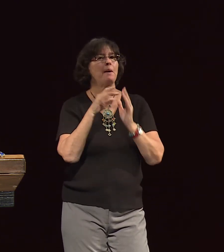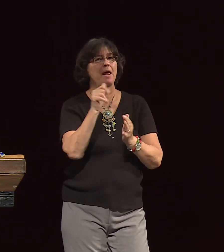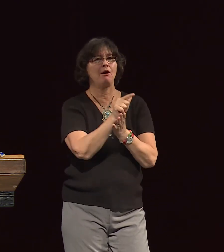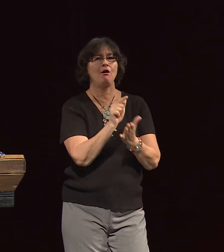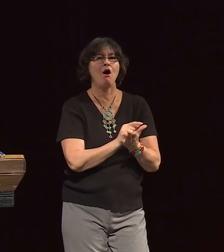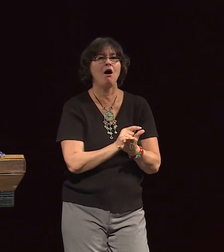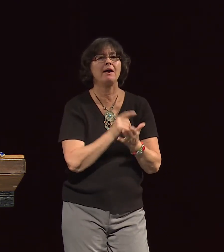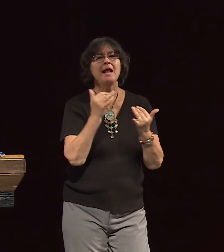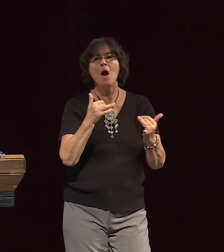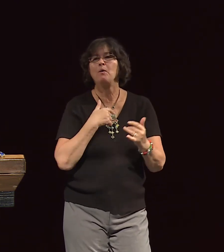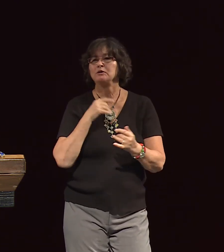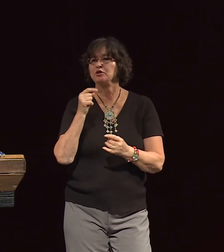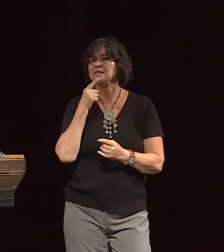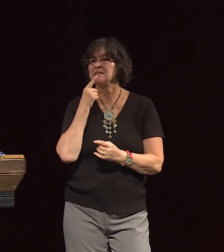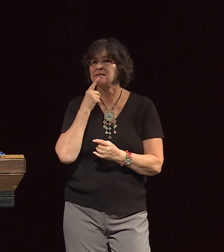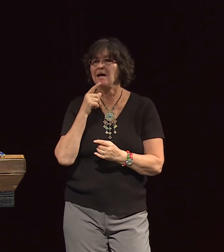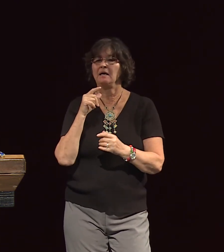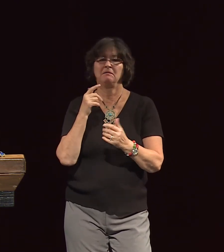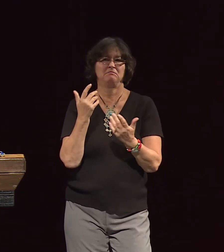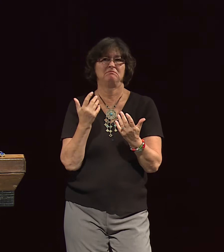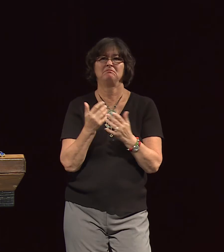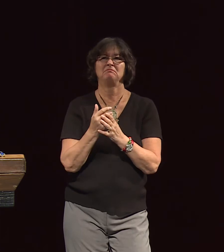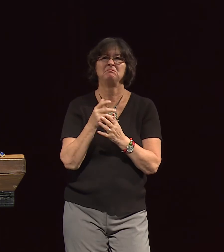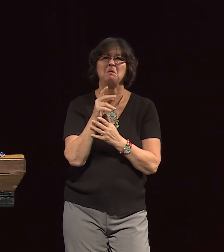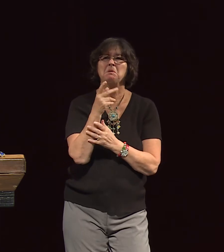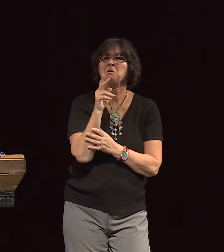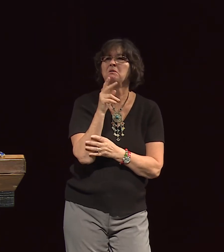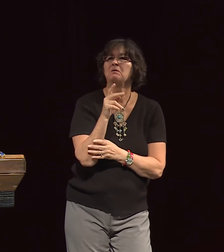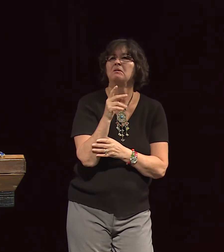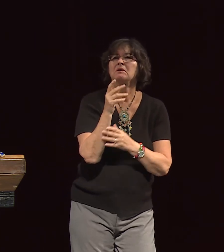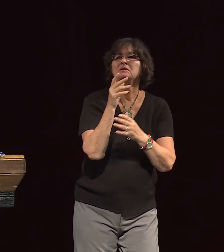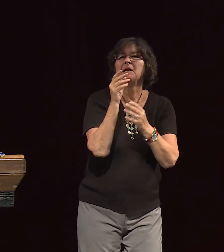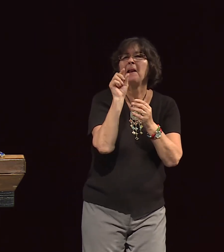But a lot of the services are already required by law.